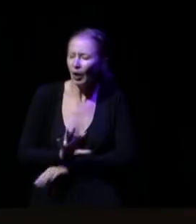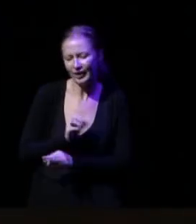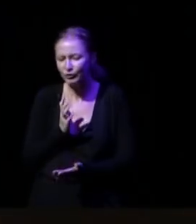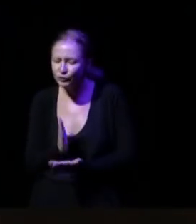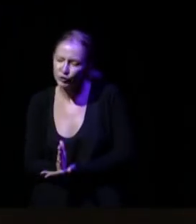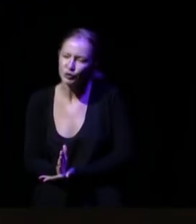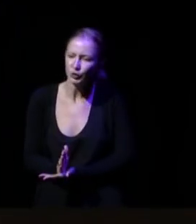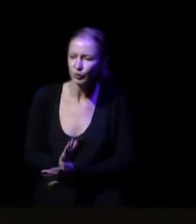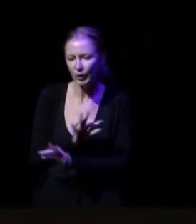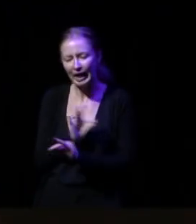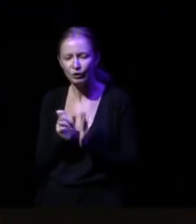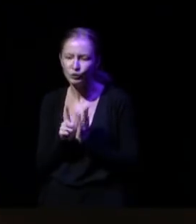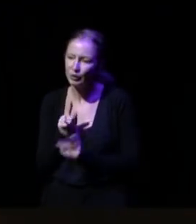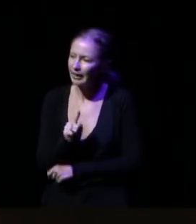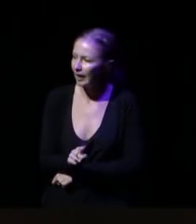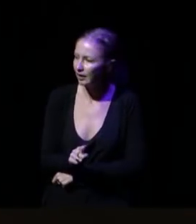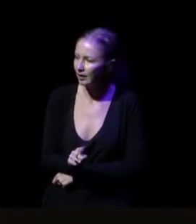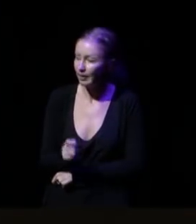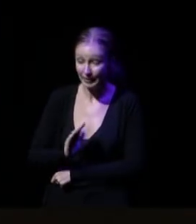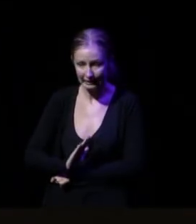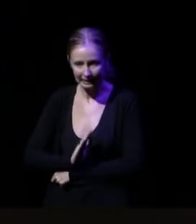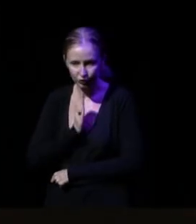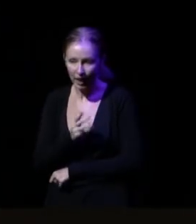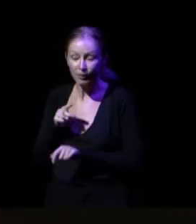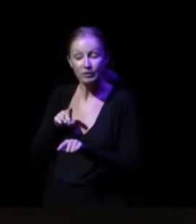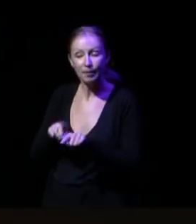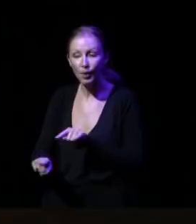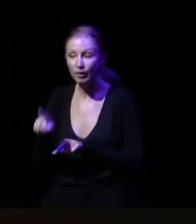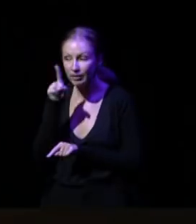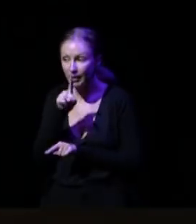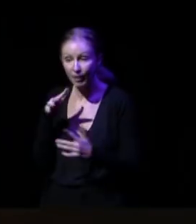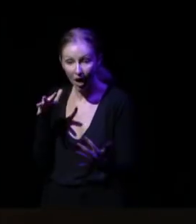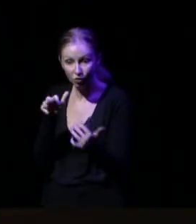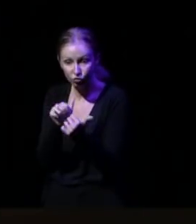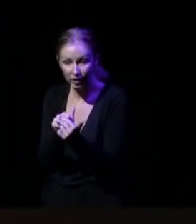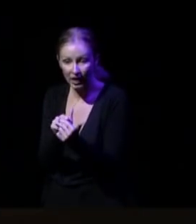" And it was kind of interesting because most of them agreed that you have to deny that you see the good